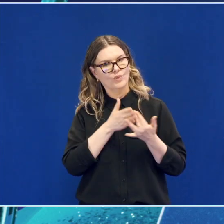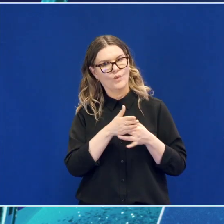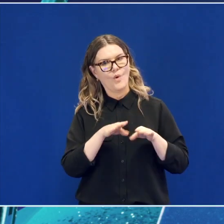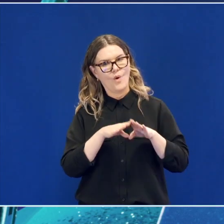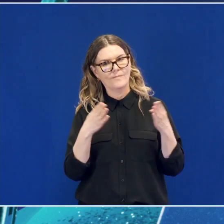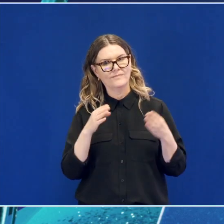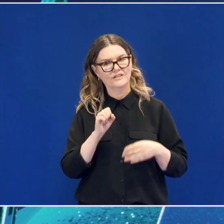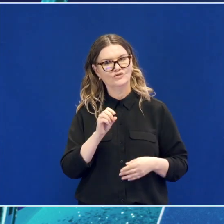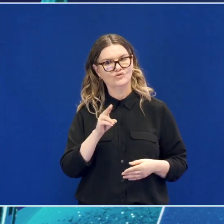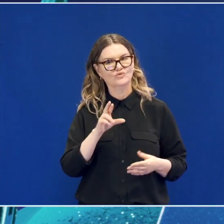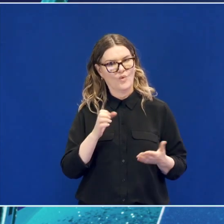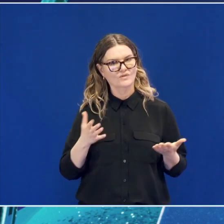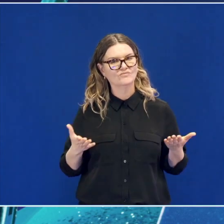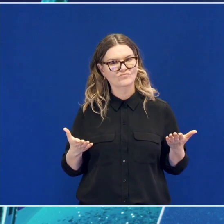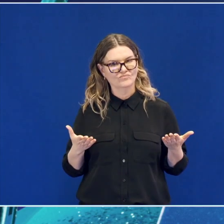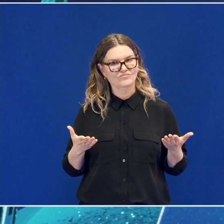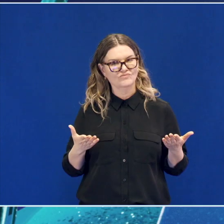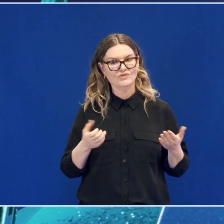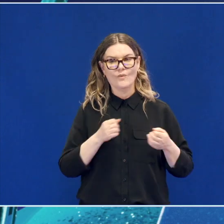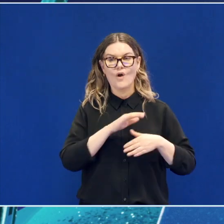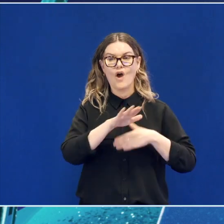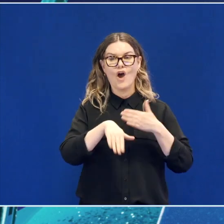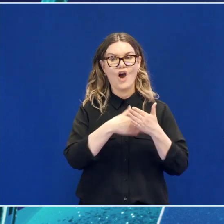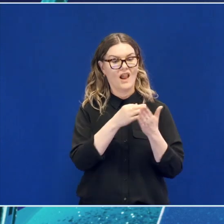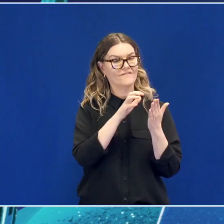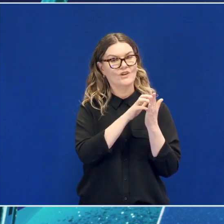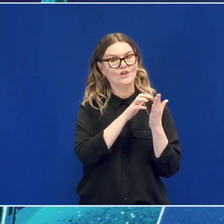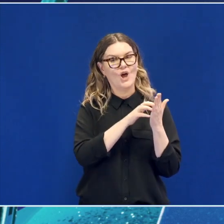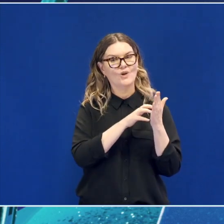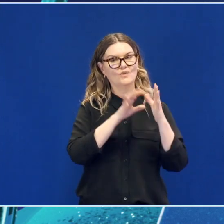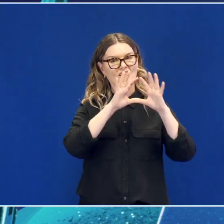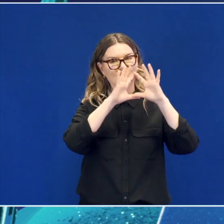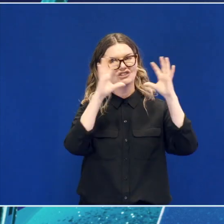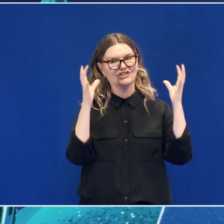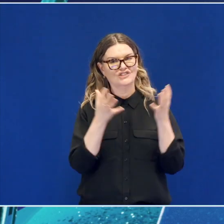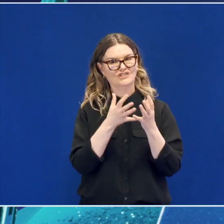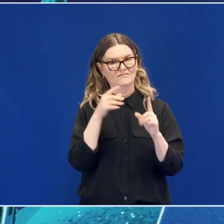right, 70, 90 percent of that source code is -- comes from open source. So we have a lot of work to do there.